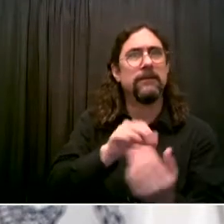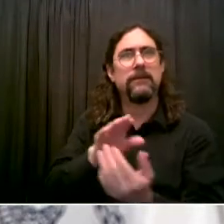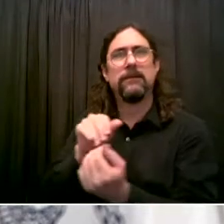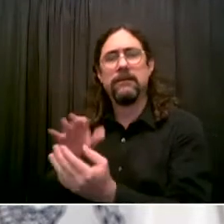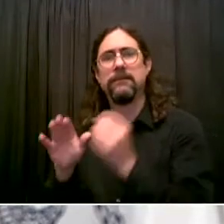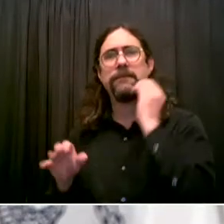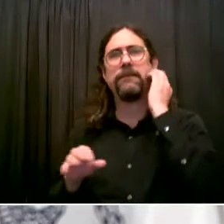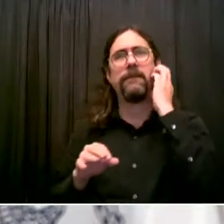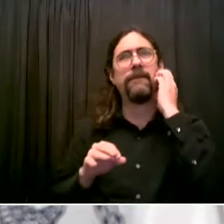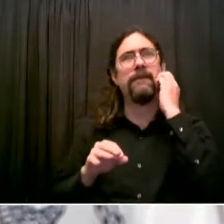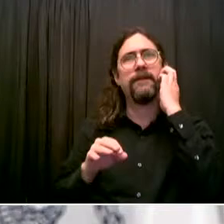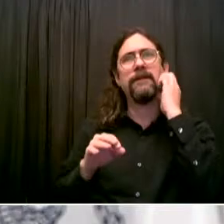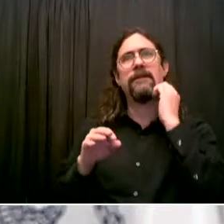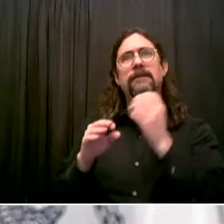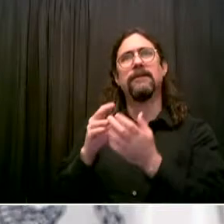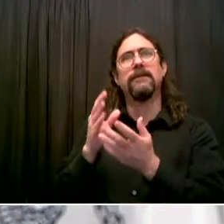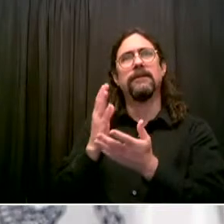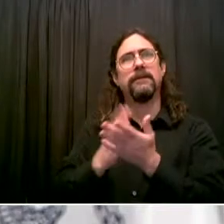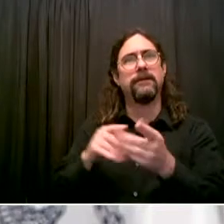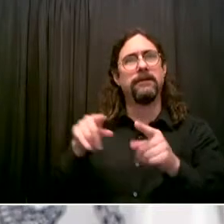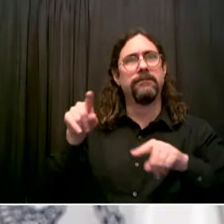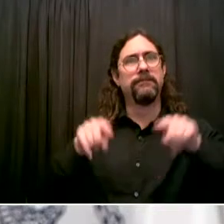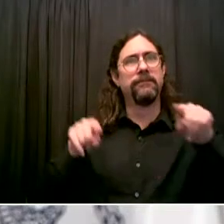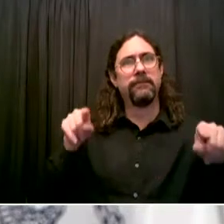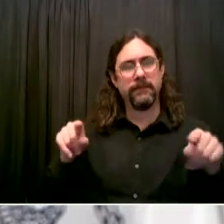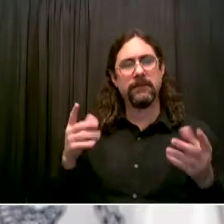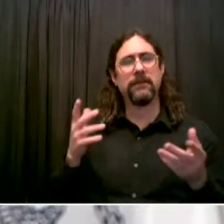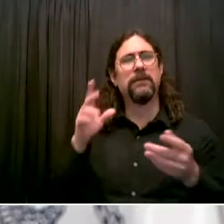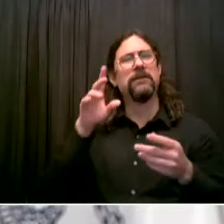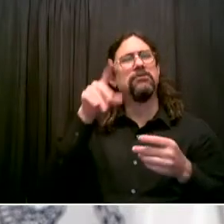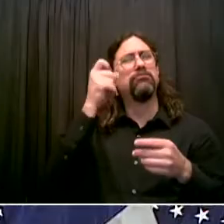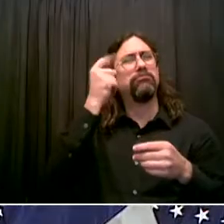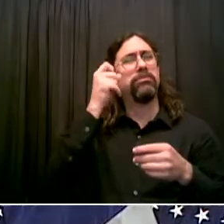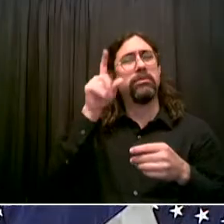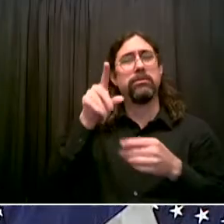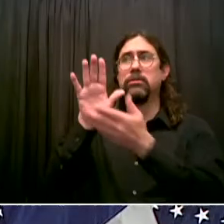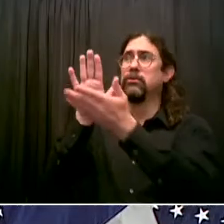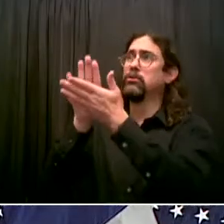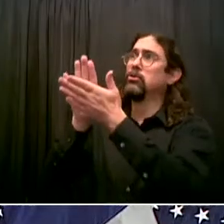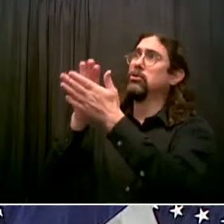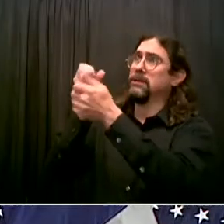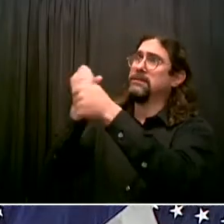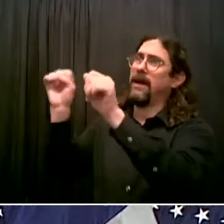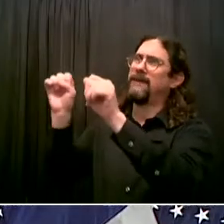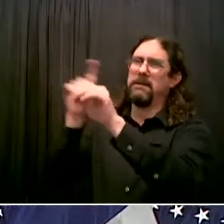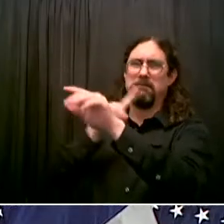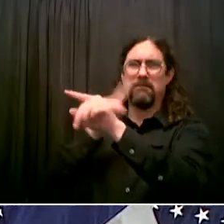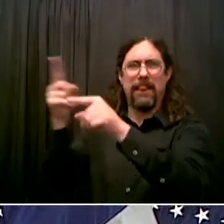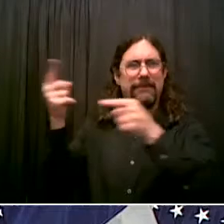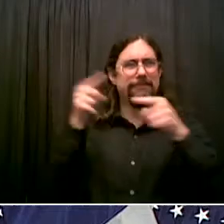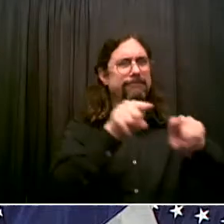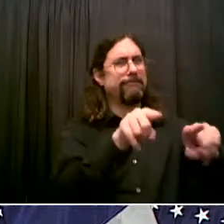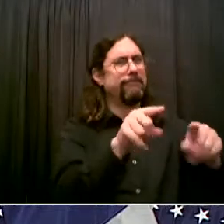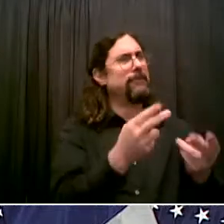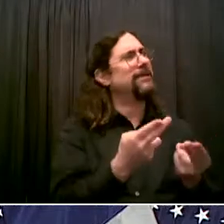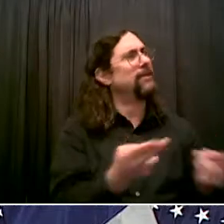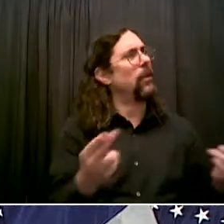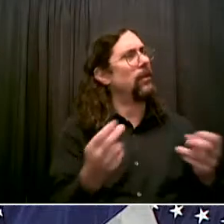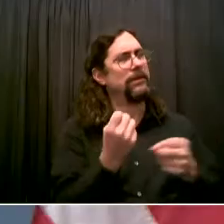WE HAVE LEARNED FROM THAT WITH THE OGLD STANDARD OF THE